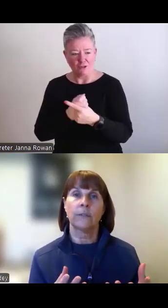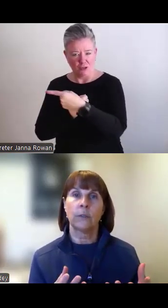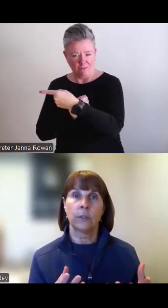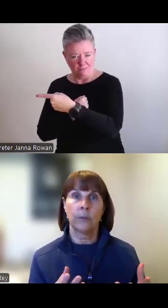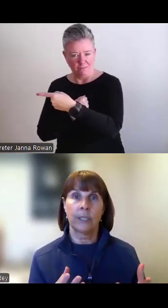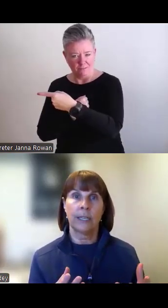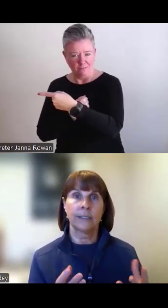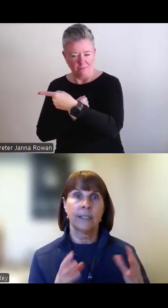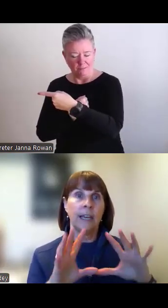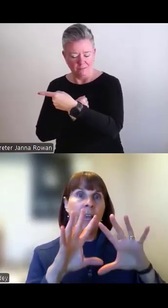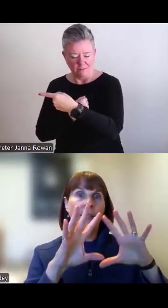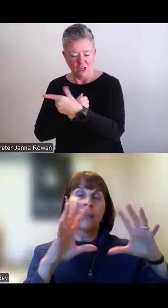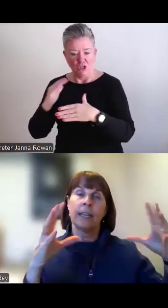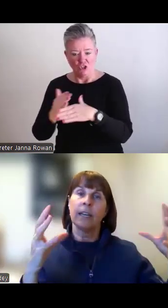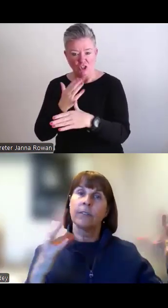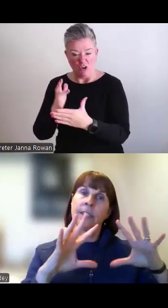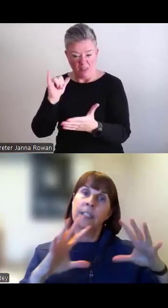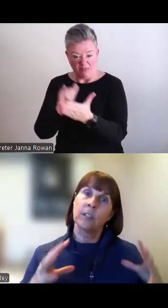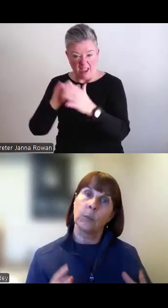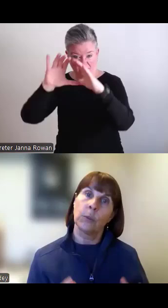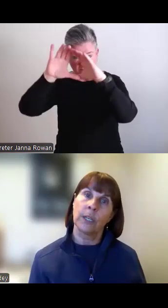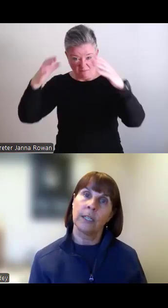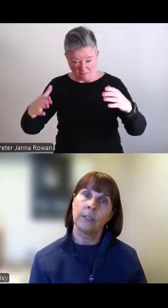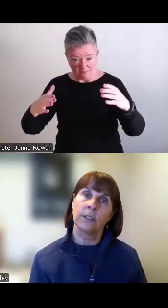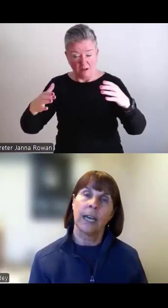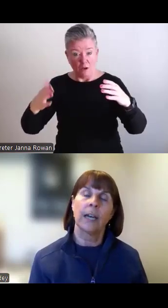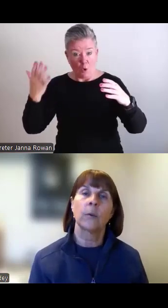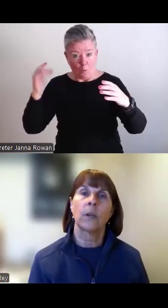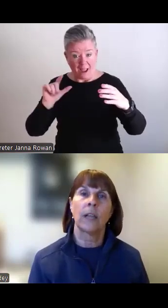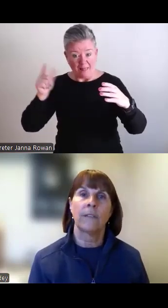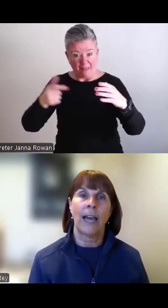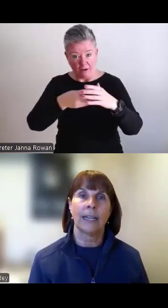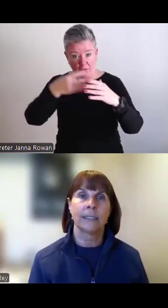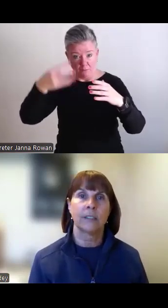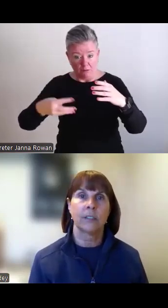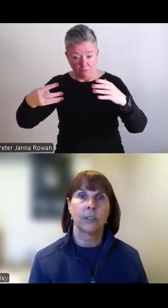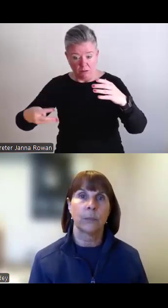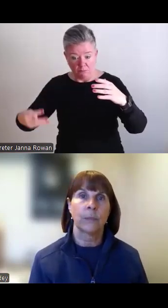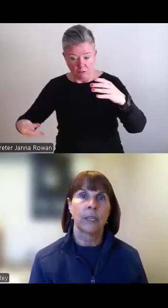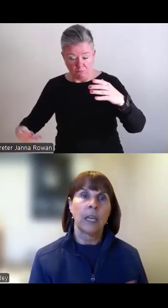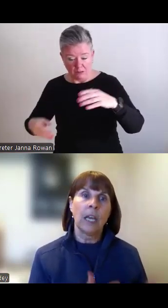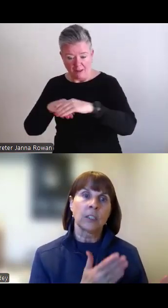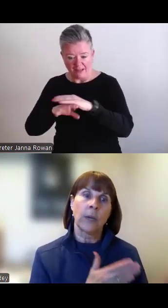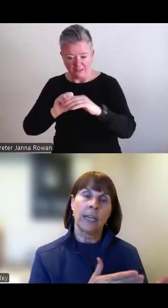umbrella folder with us, and then everything that you put under that we'll have access to.